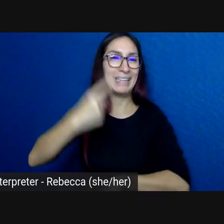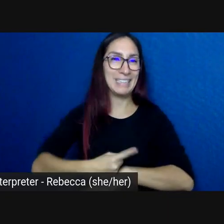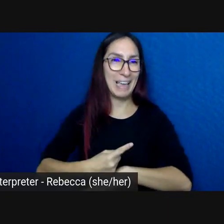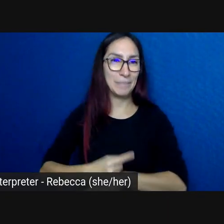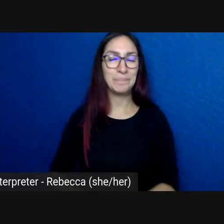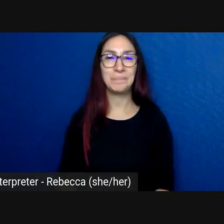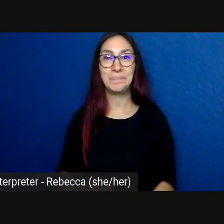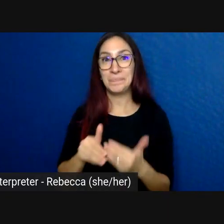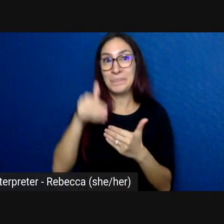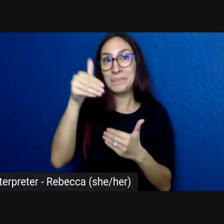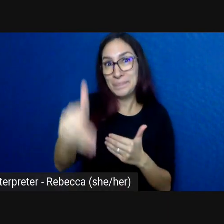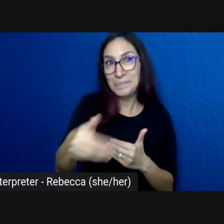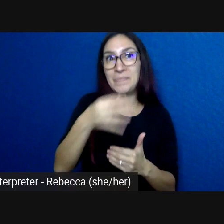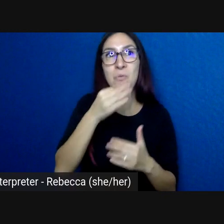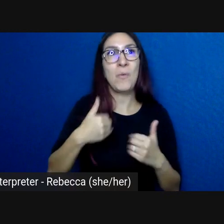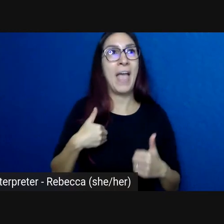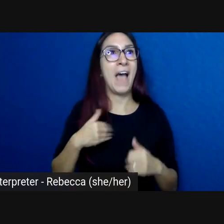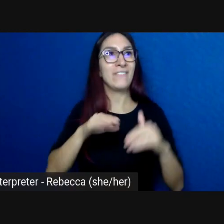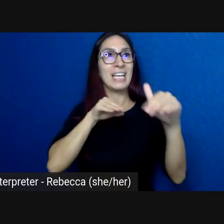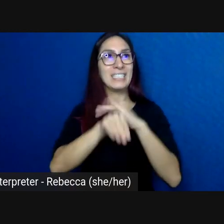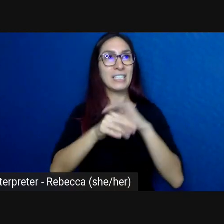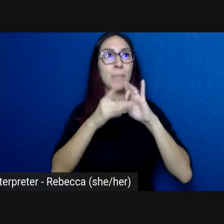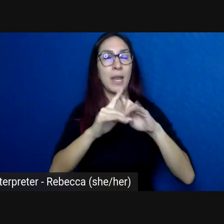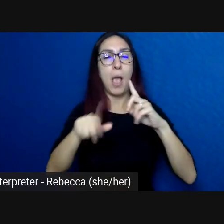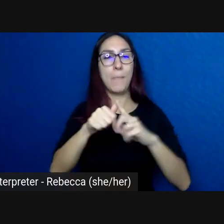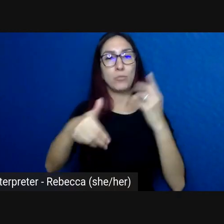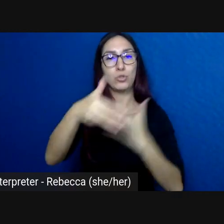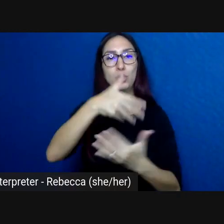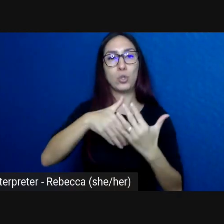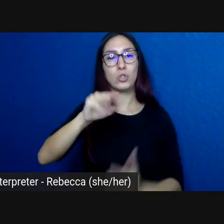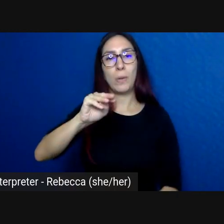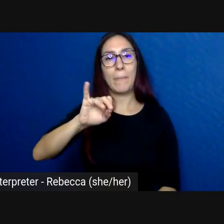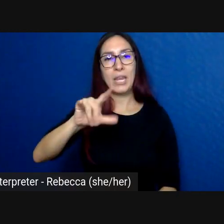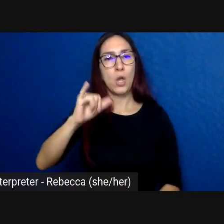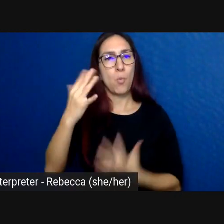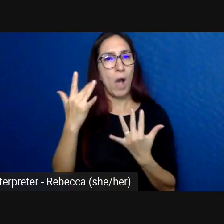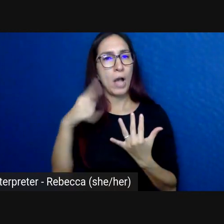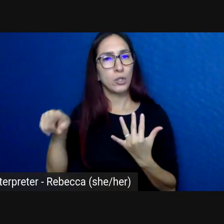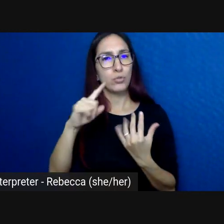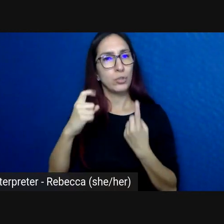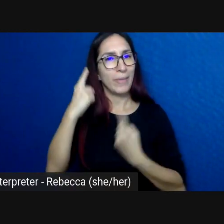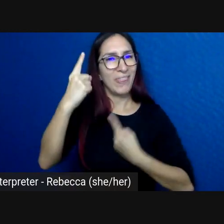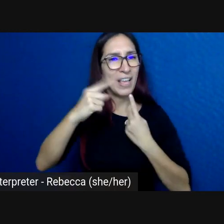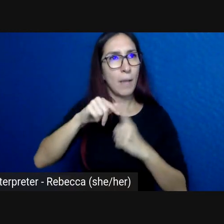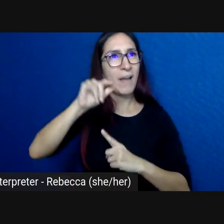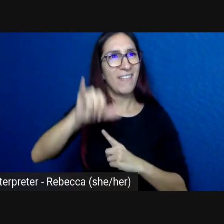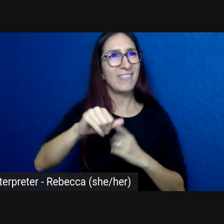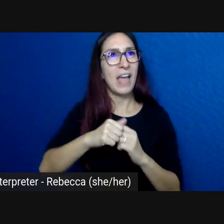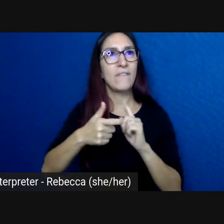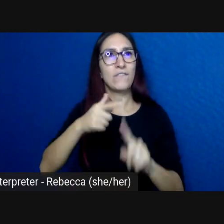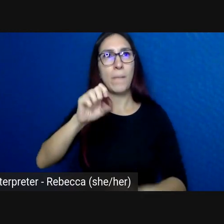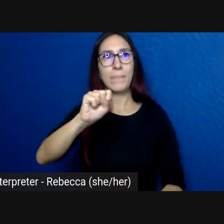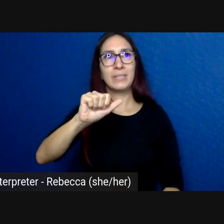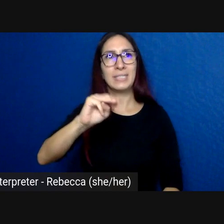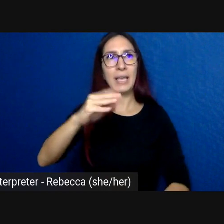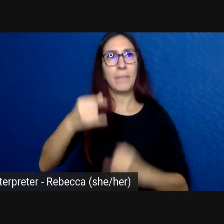We have Accessibility on Social Media - Why You Should Be Thinking About It, from Sam Alderson, social media strategist at Yoast.